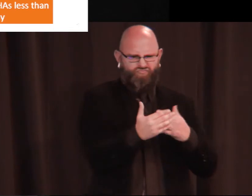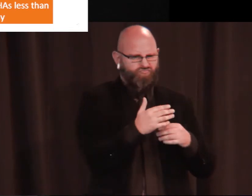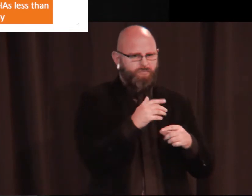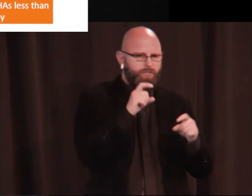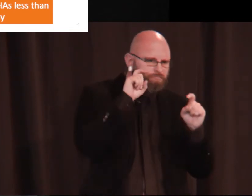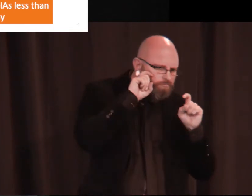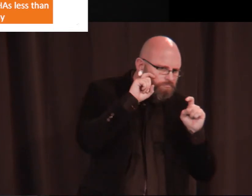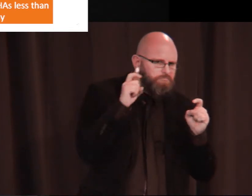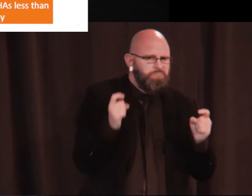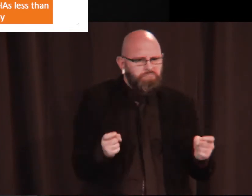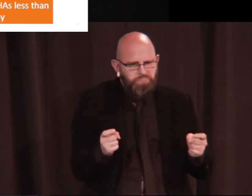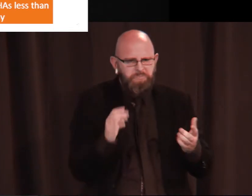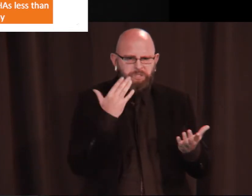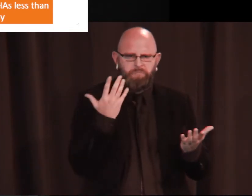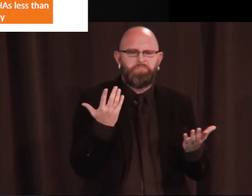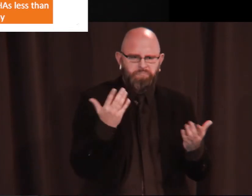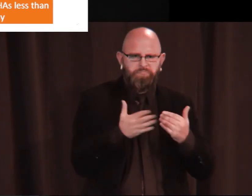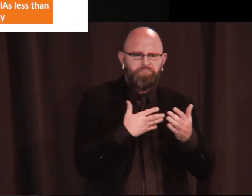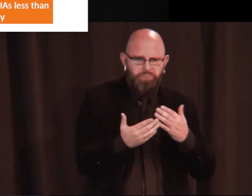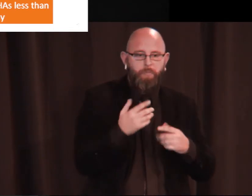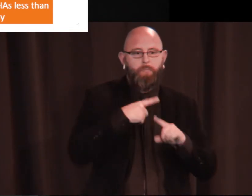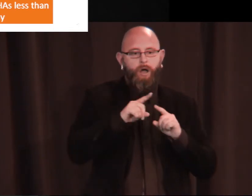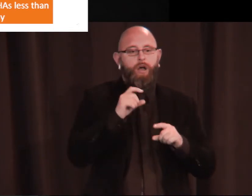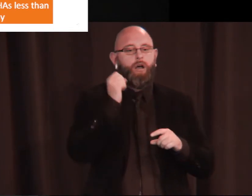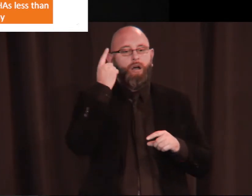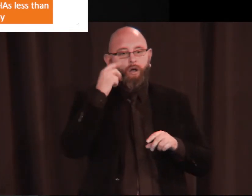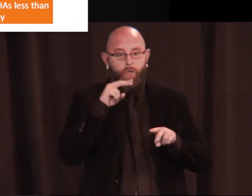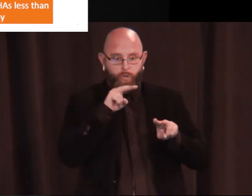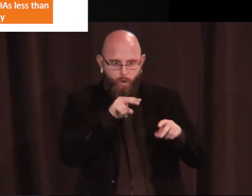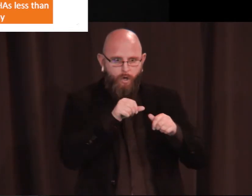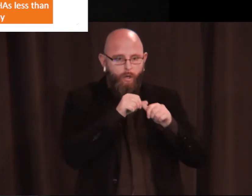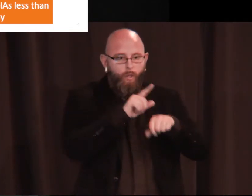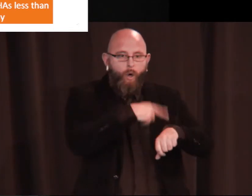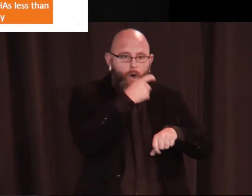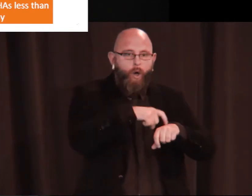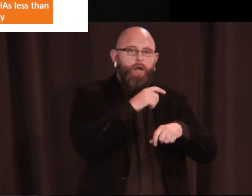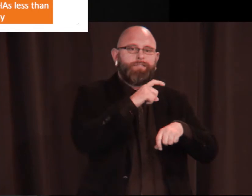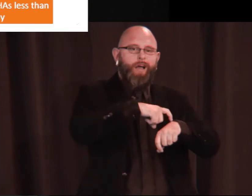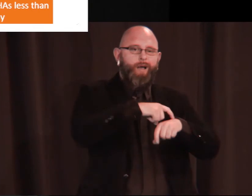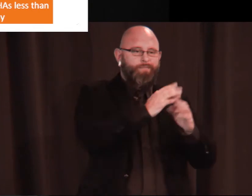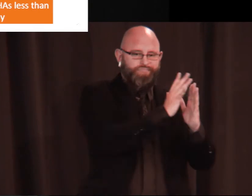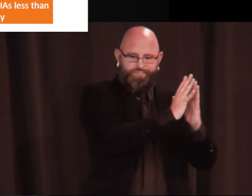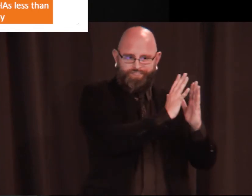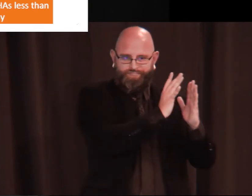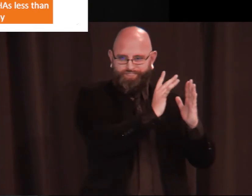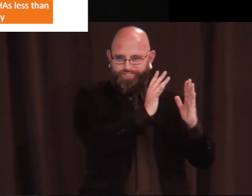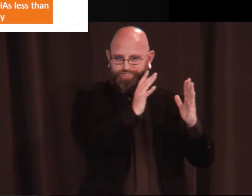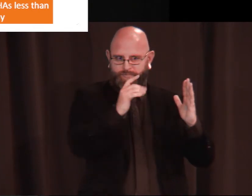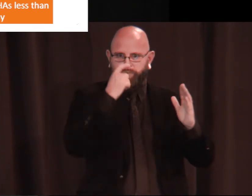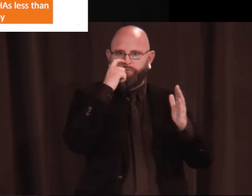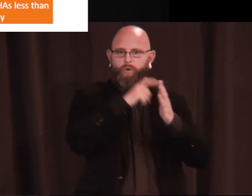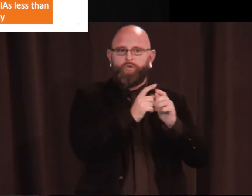But if we follow them over time, we see, again, these different trajectories in their language development.